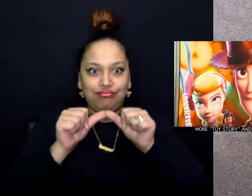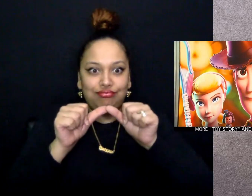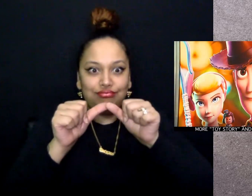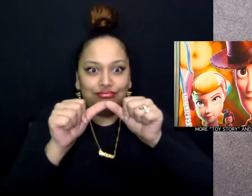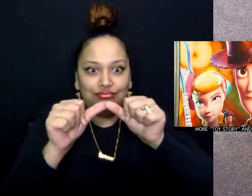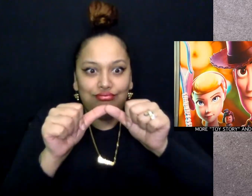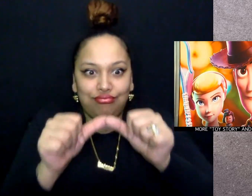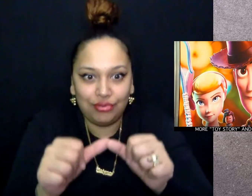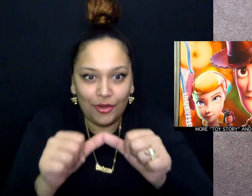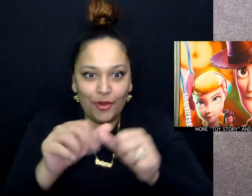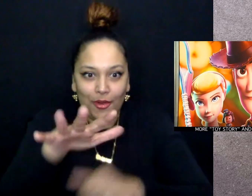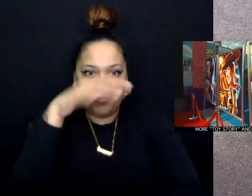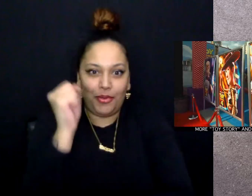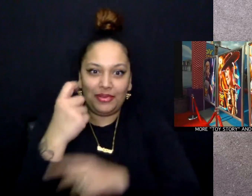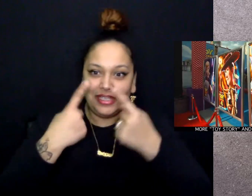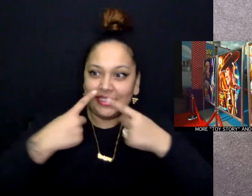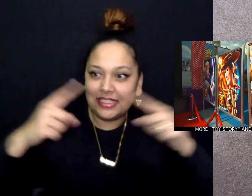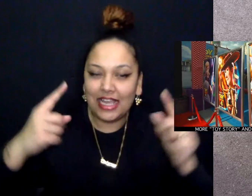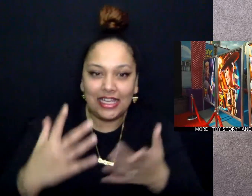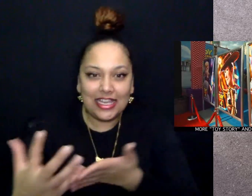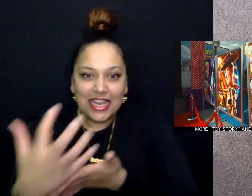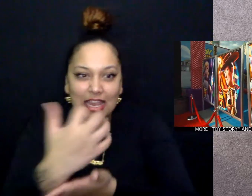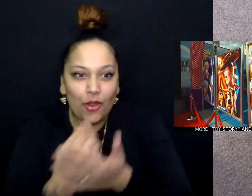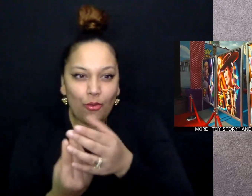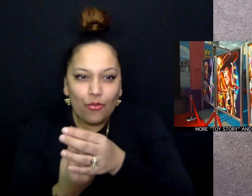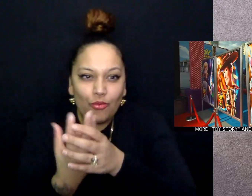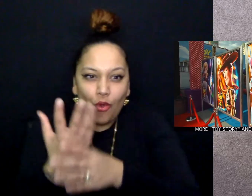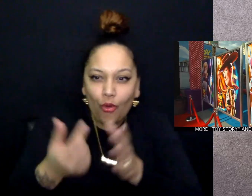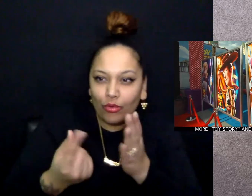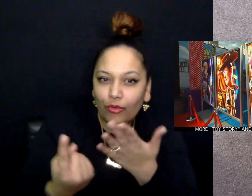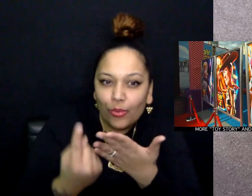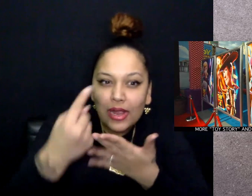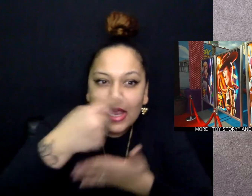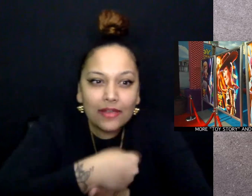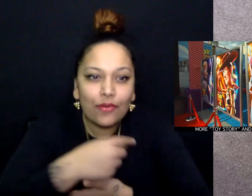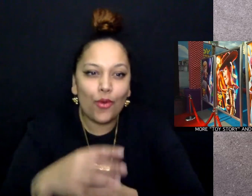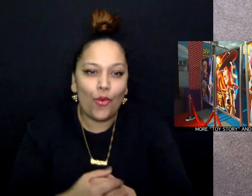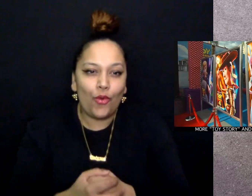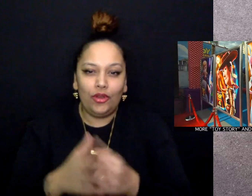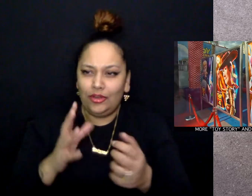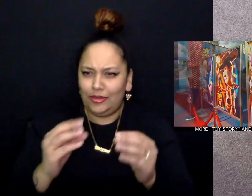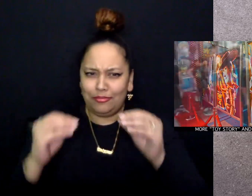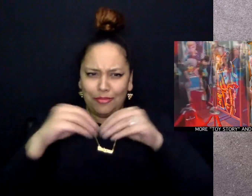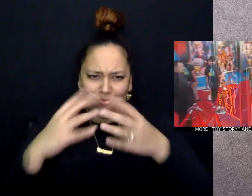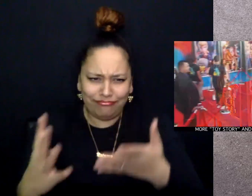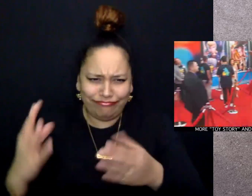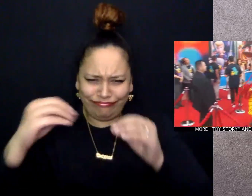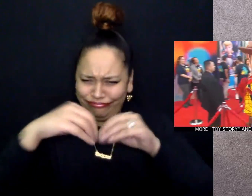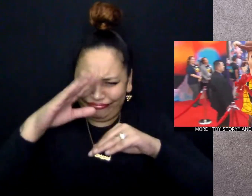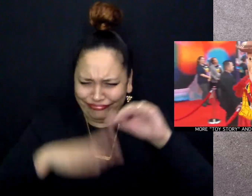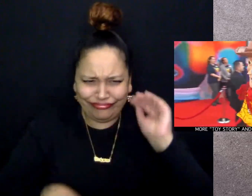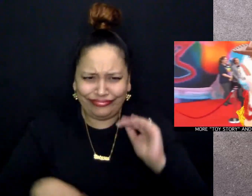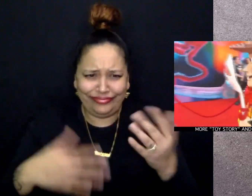Adam Rich the actor who played the youngest family member on the show Eight is Enough.